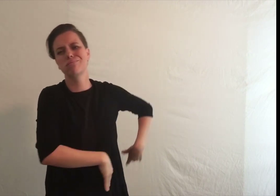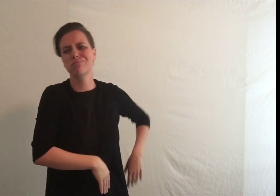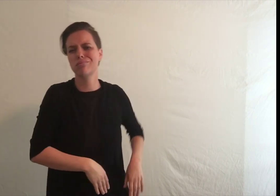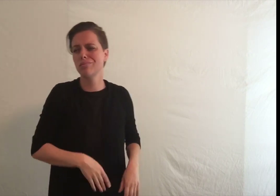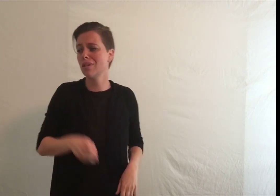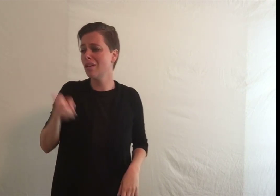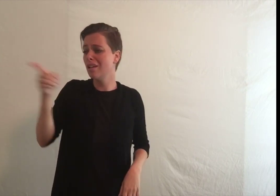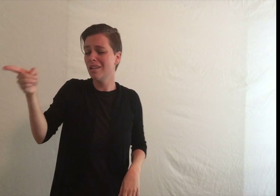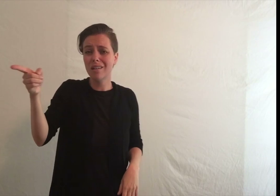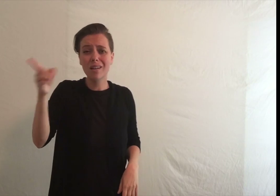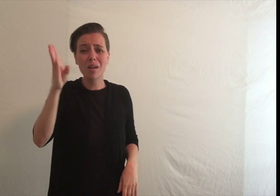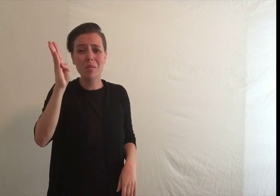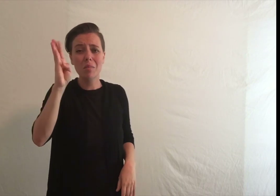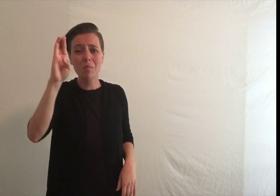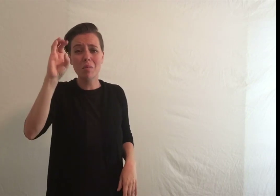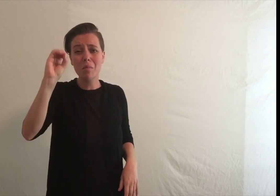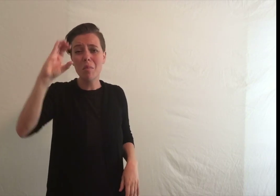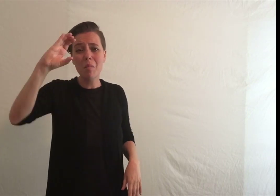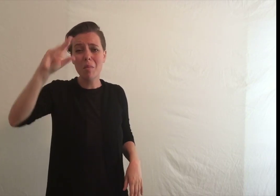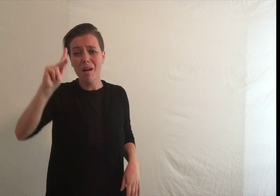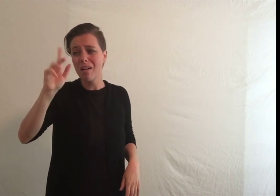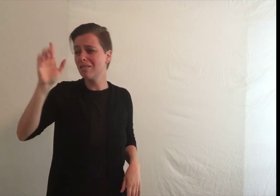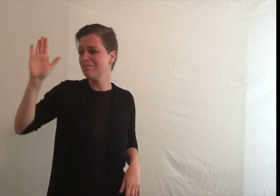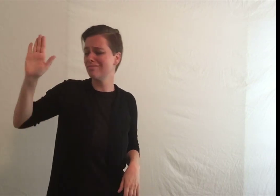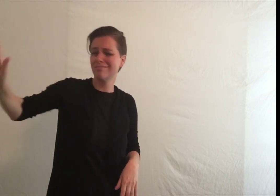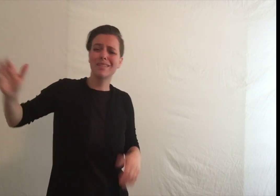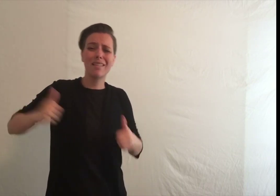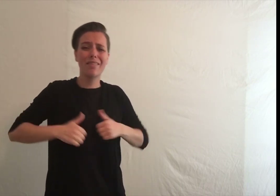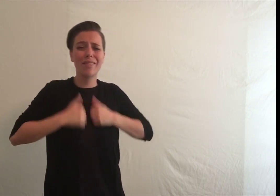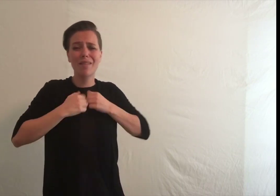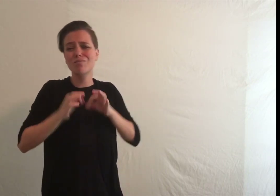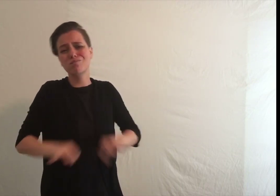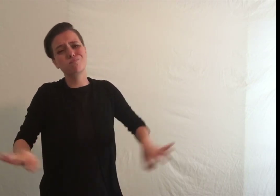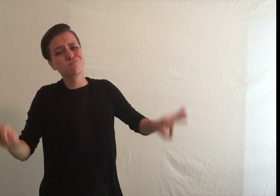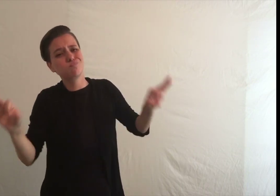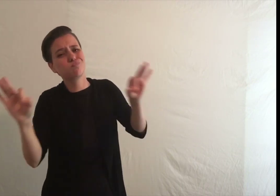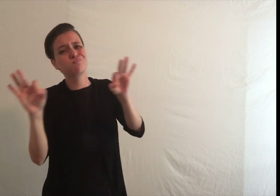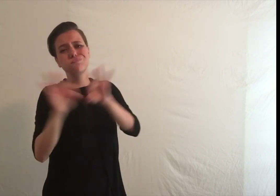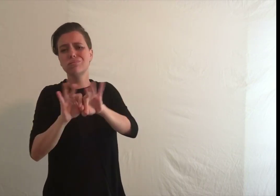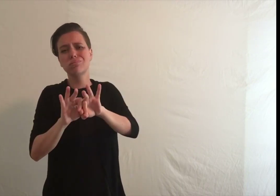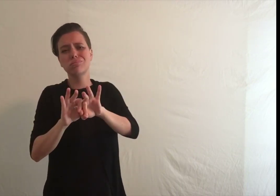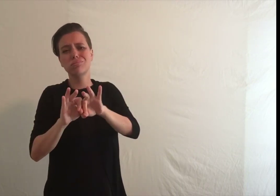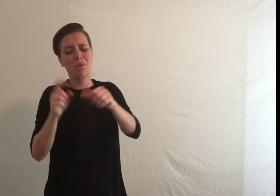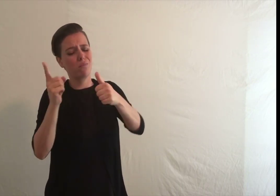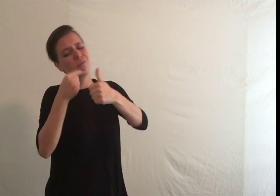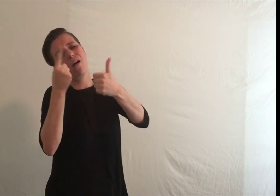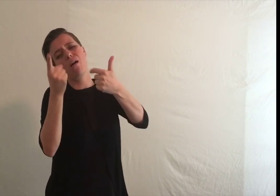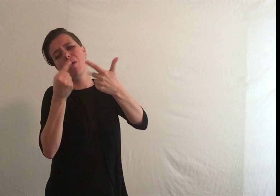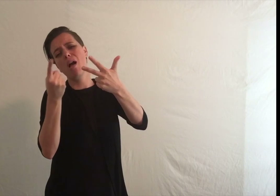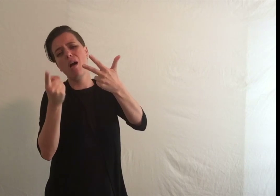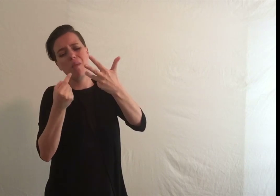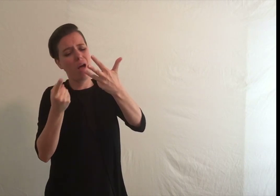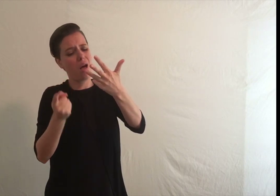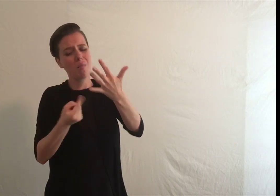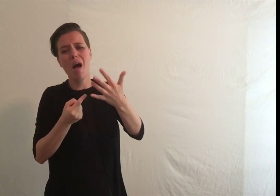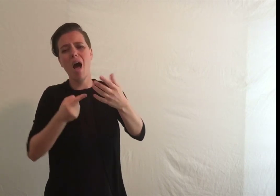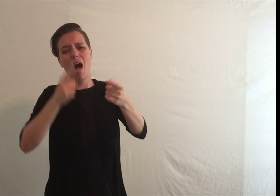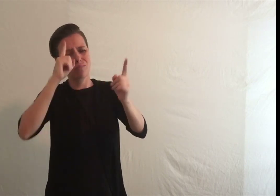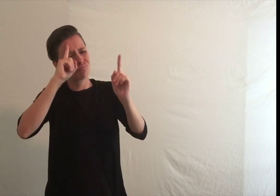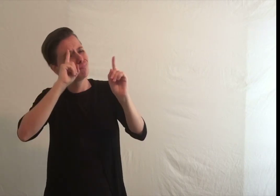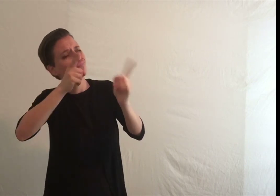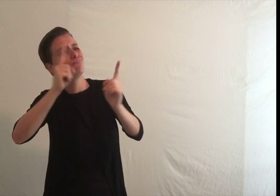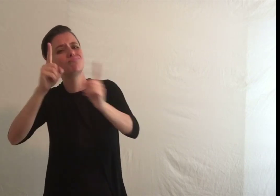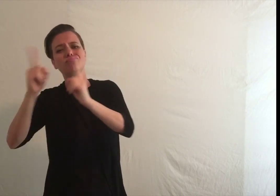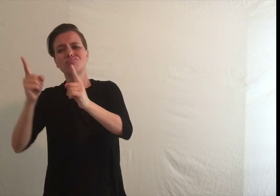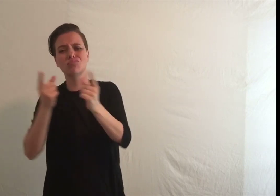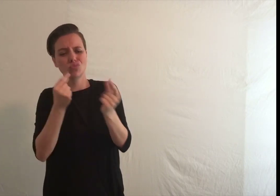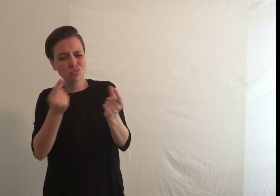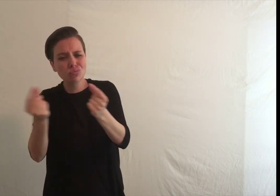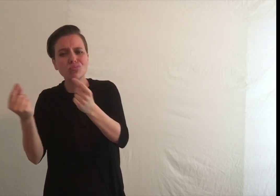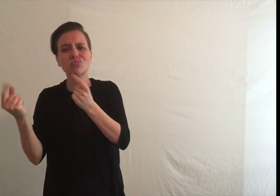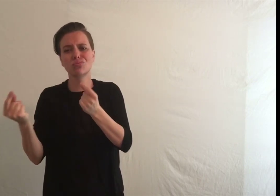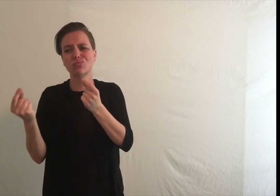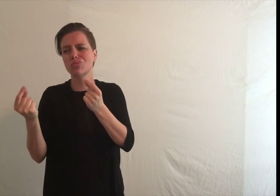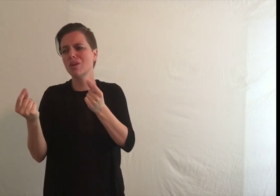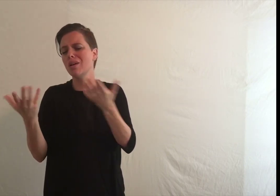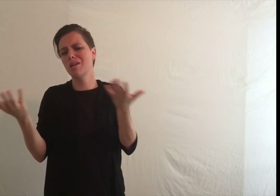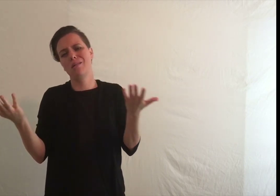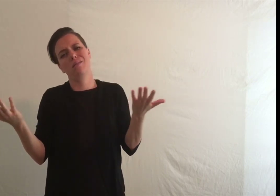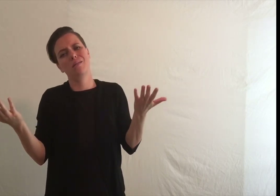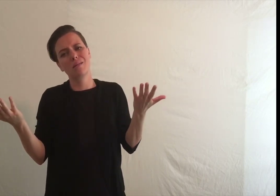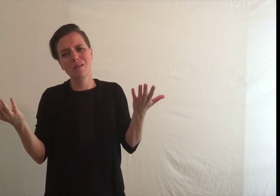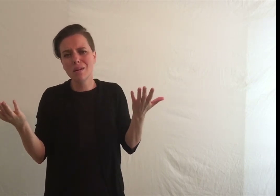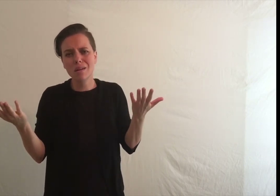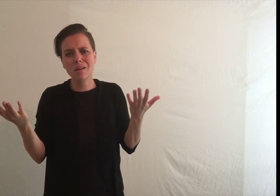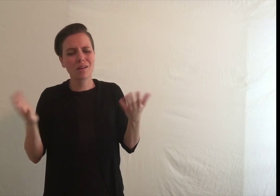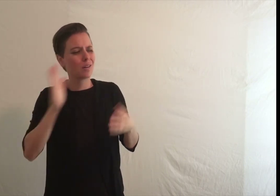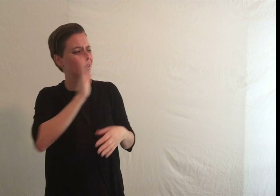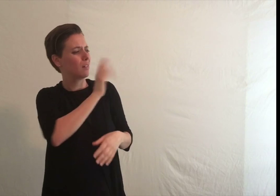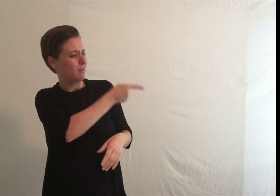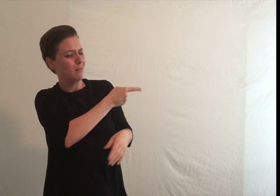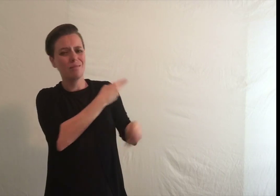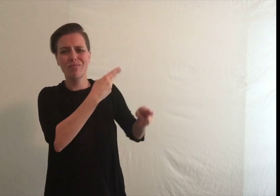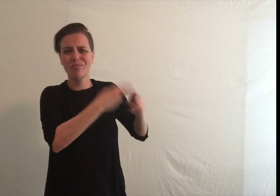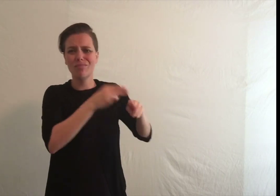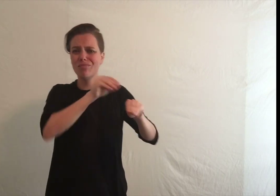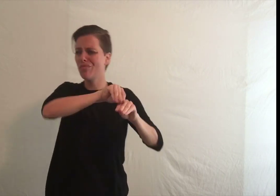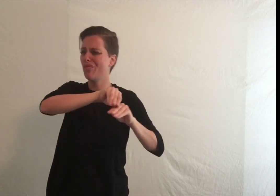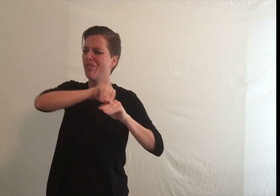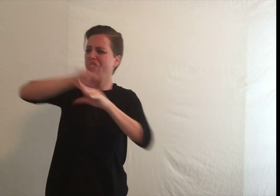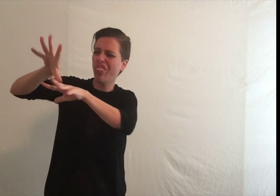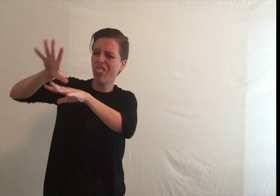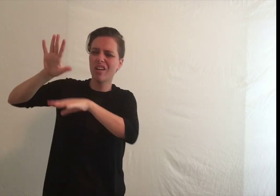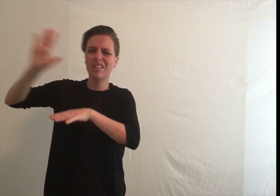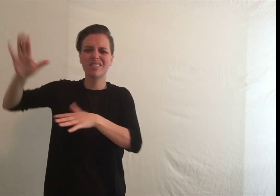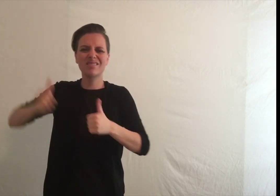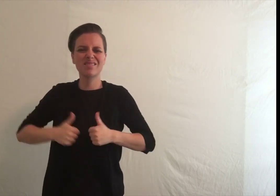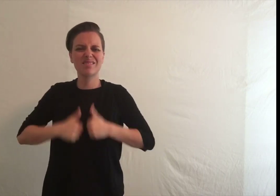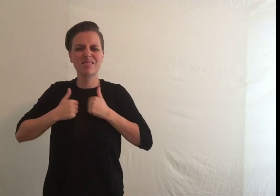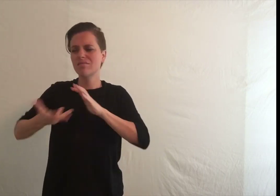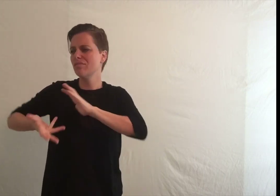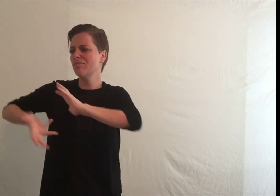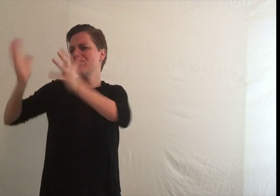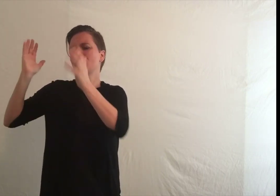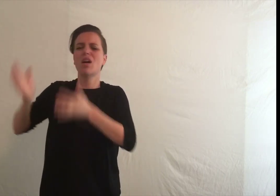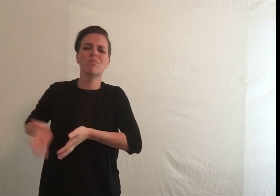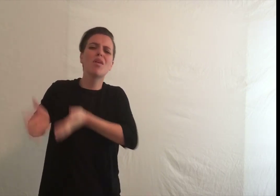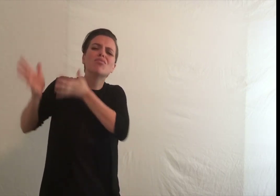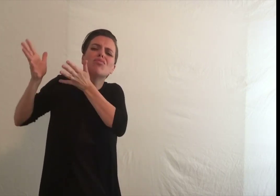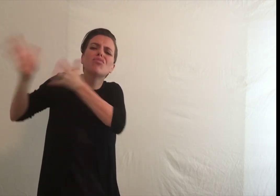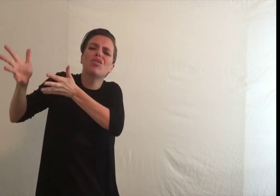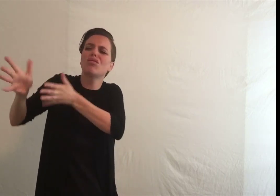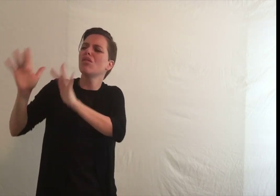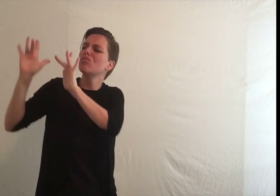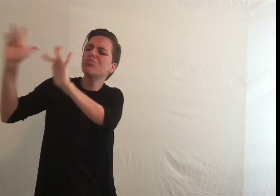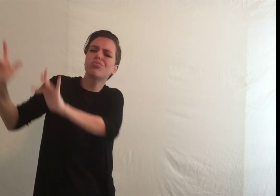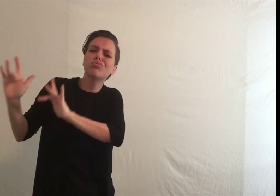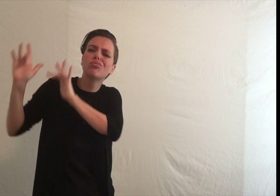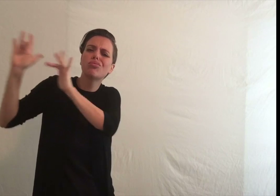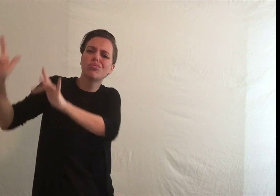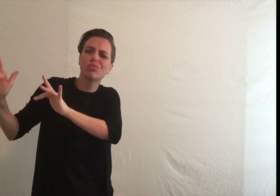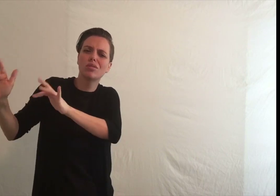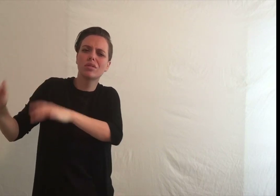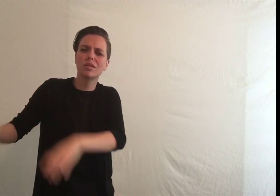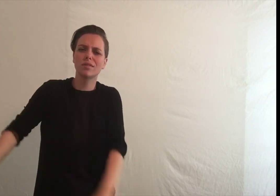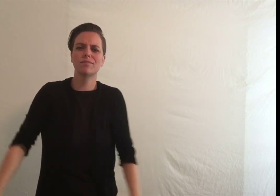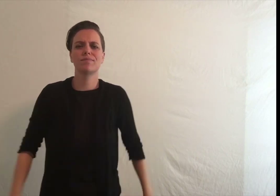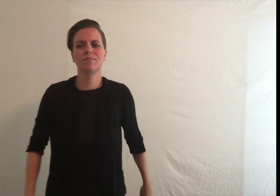Brock has a lot at stake so he’s having a really hard time right now.